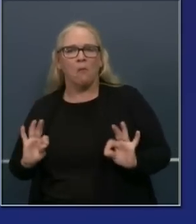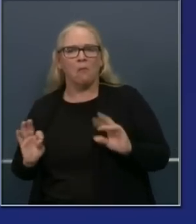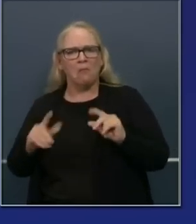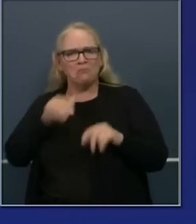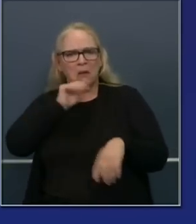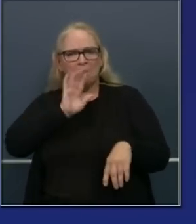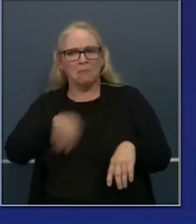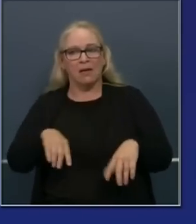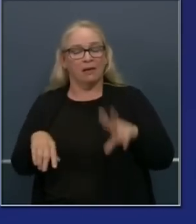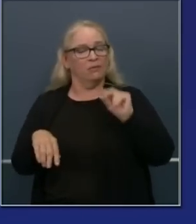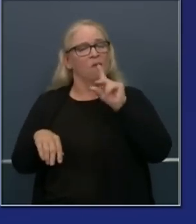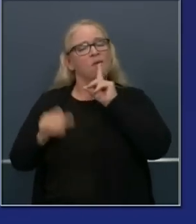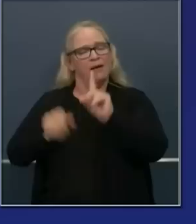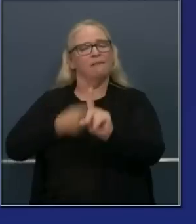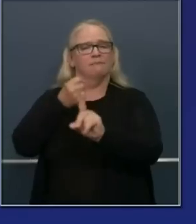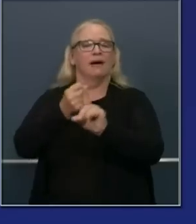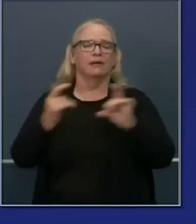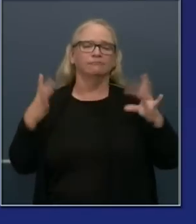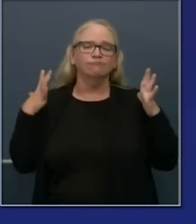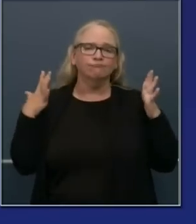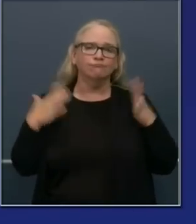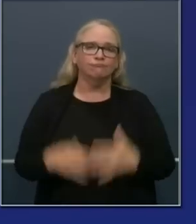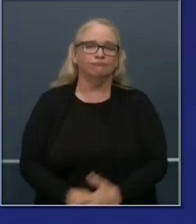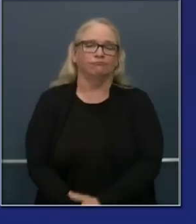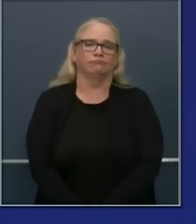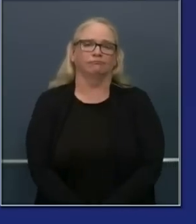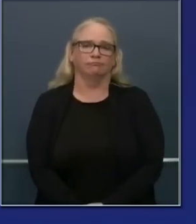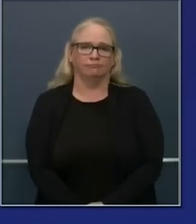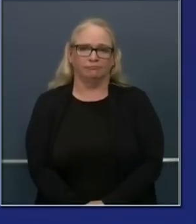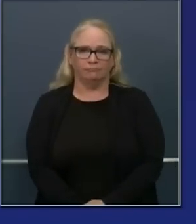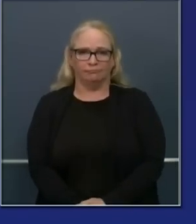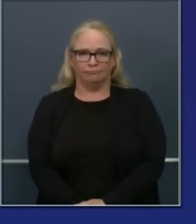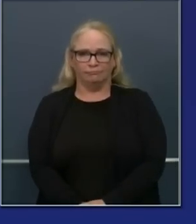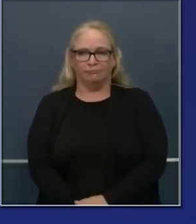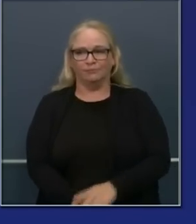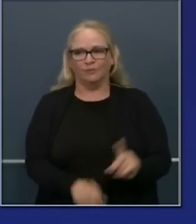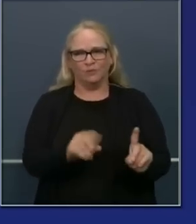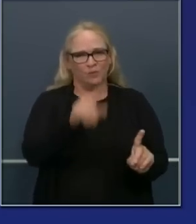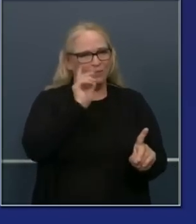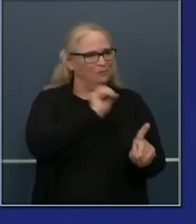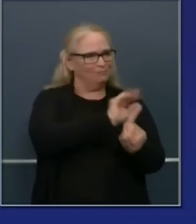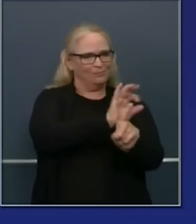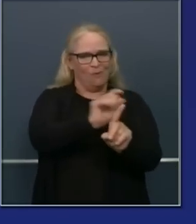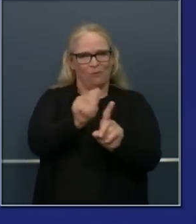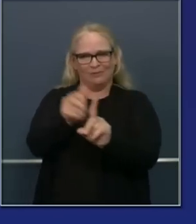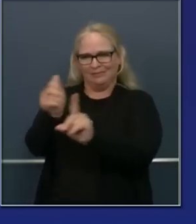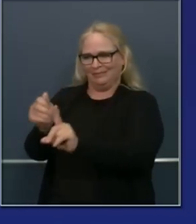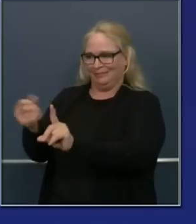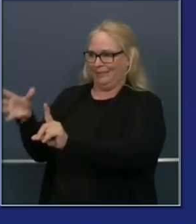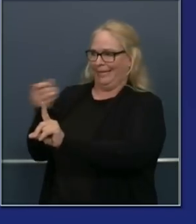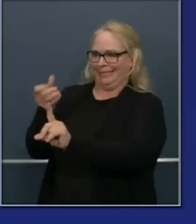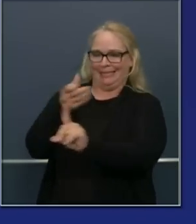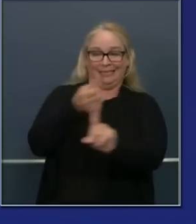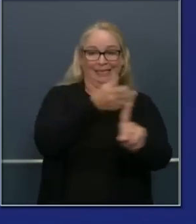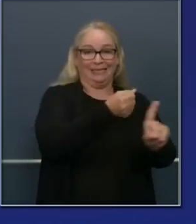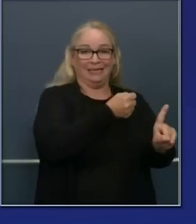HAVE COME DOWN WITH COVID-19. A SIGNIFICANT AND MODEST BY SOME PEOPLE'S ESTIMATES AND IMPACT OF THE REDUCTION IN THE